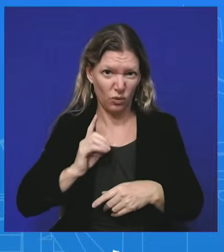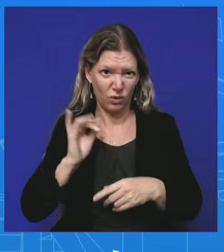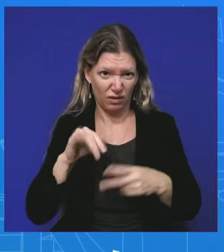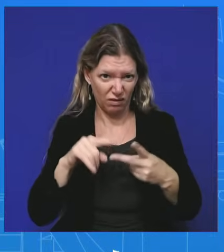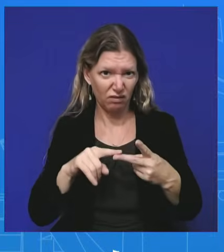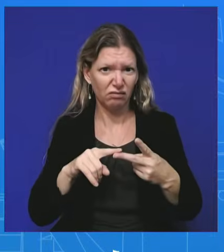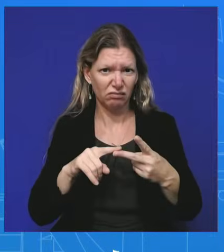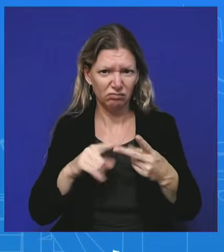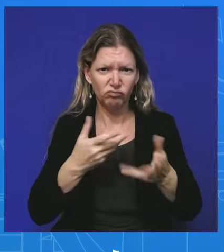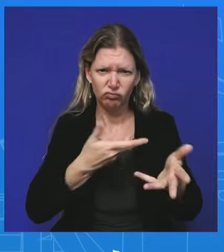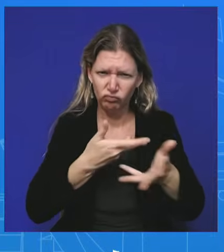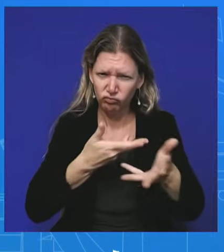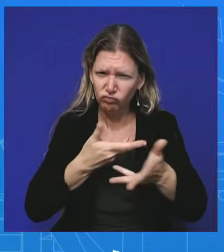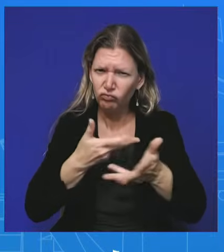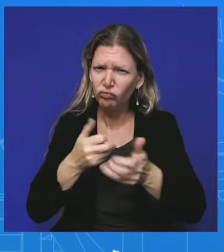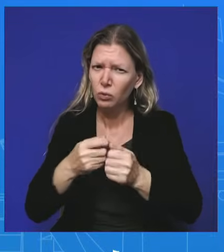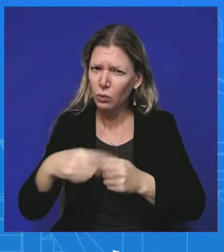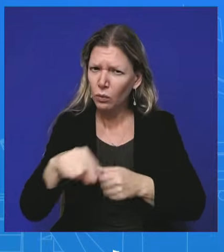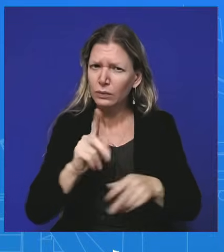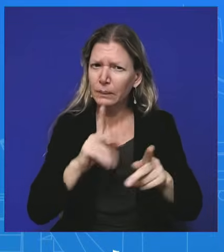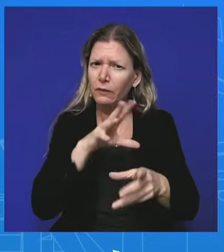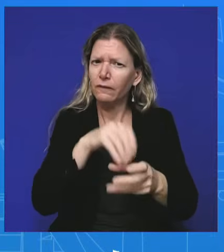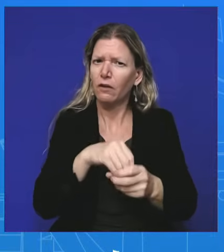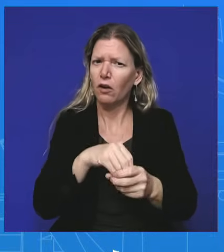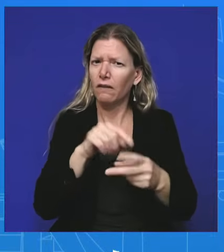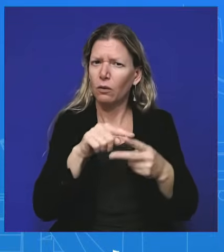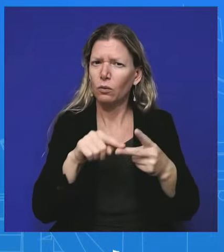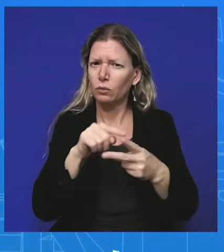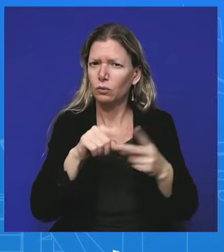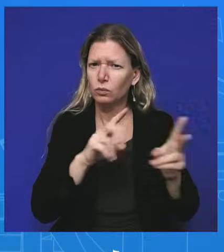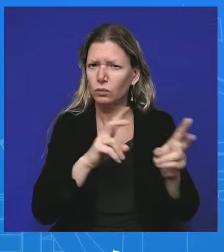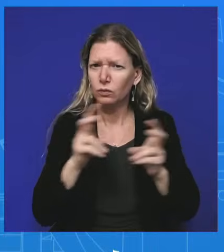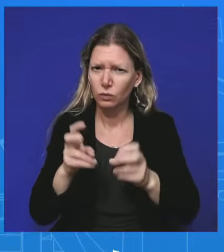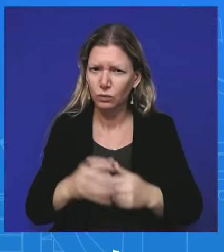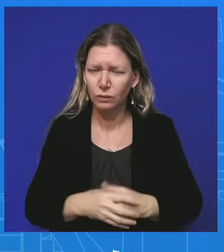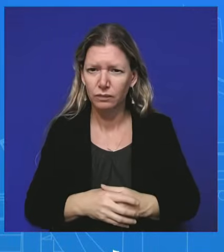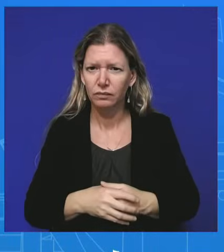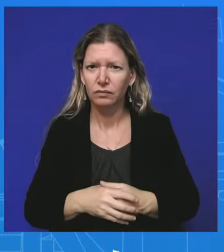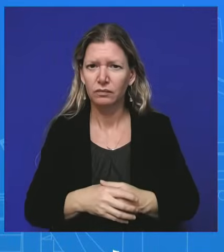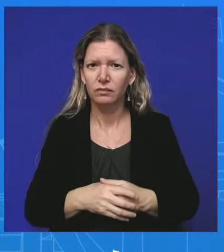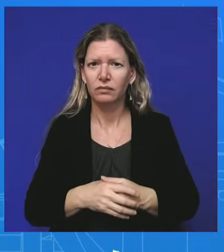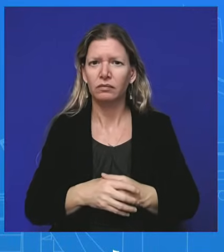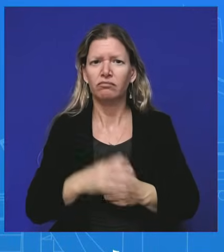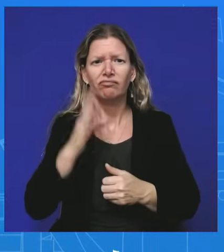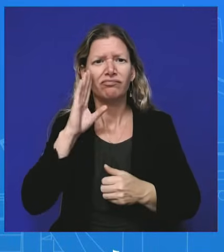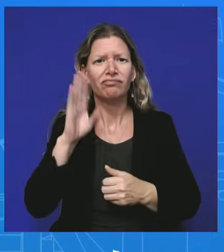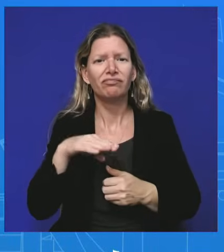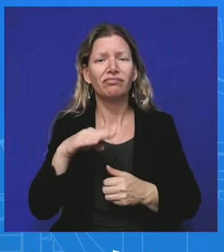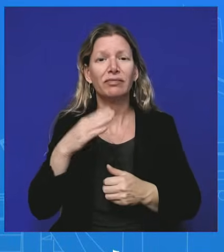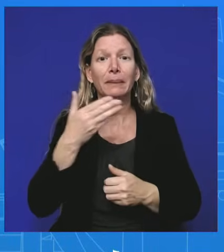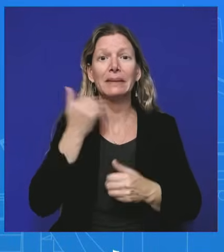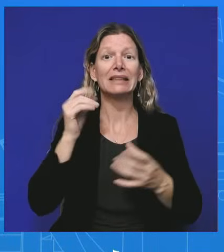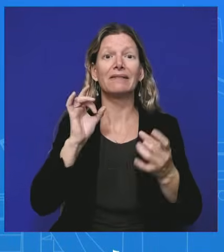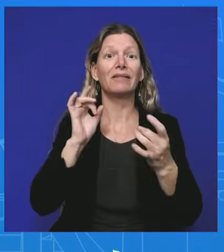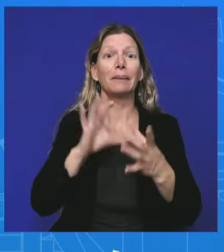the best feedback that he gets is from everyday people -- you know, Americans who are out there, who have -- who are living the life --